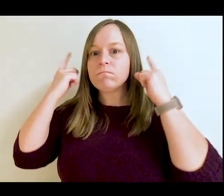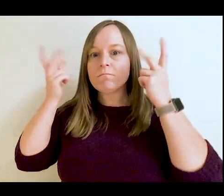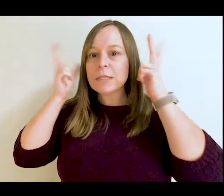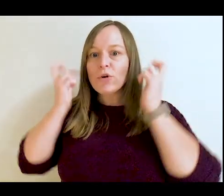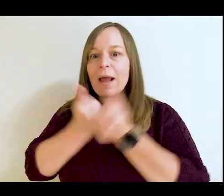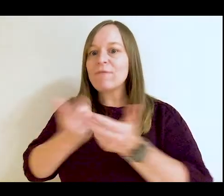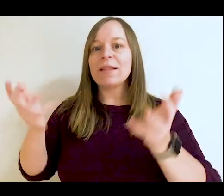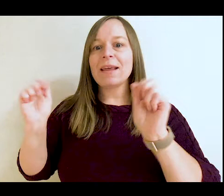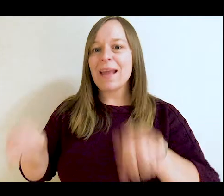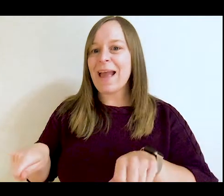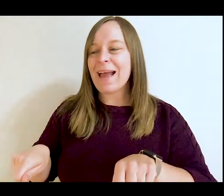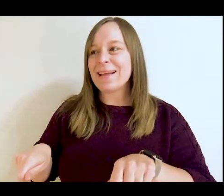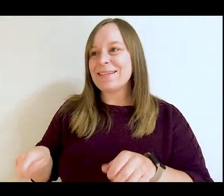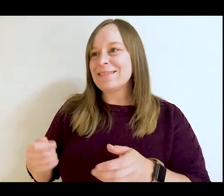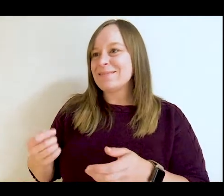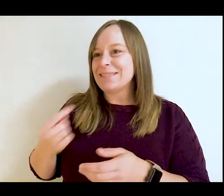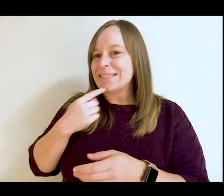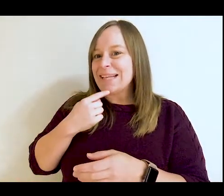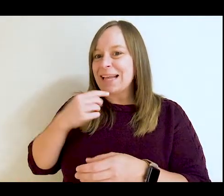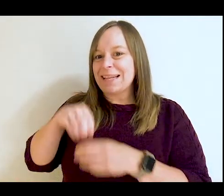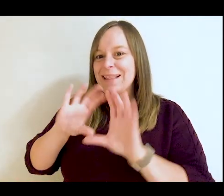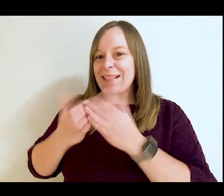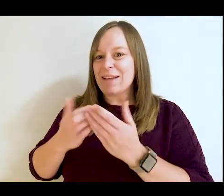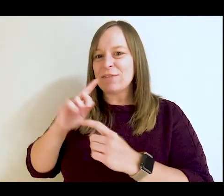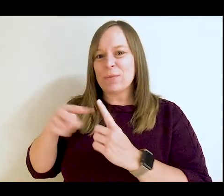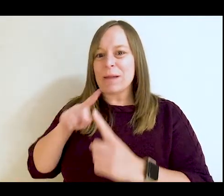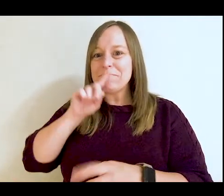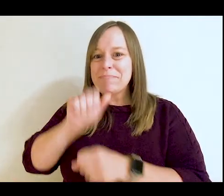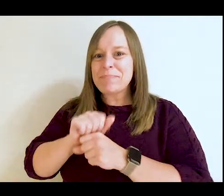automatically hear everything that's being said in the classroom. And when, in